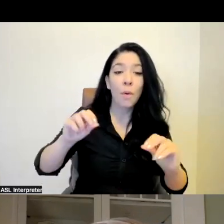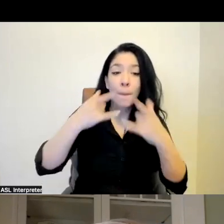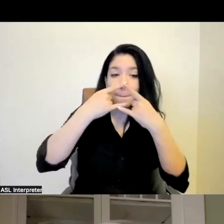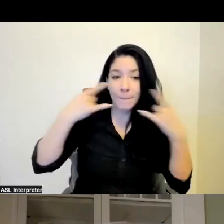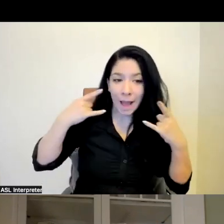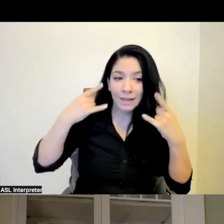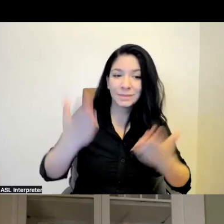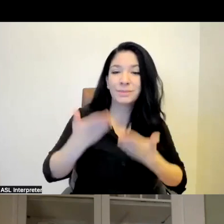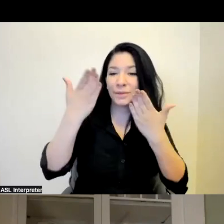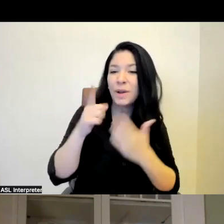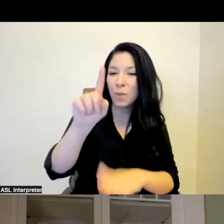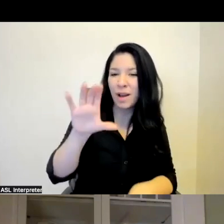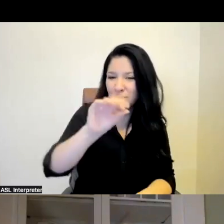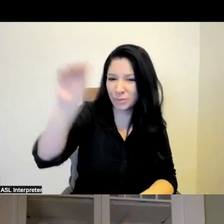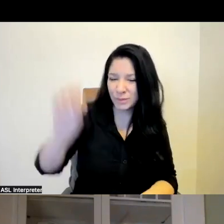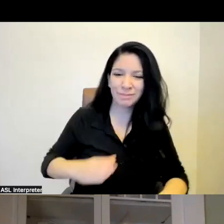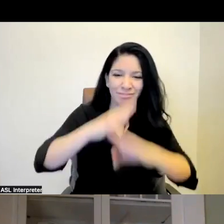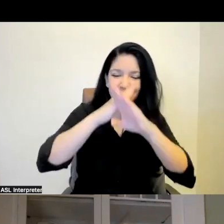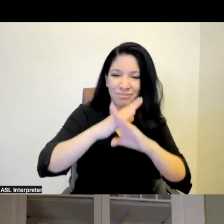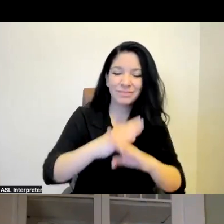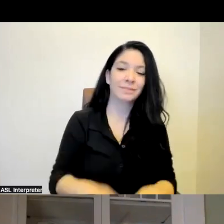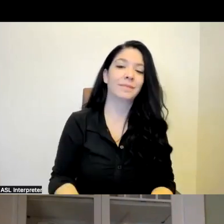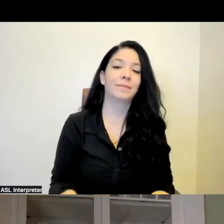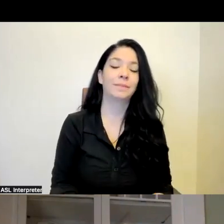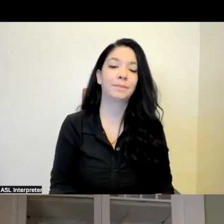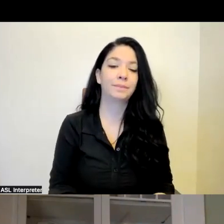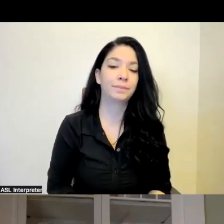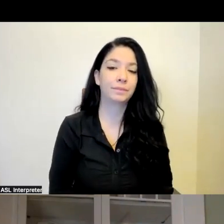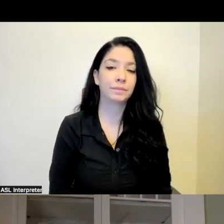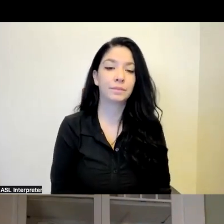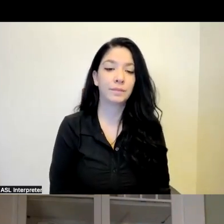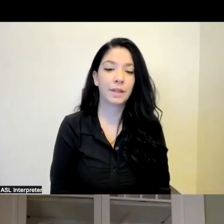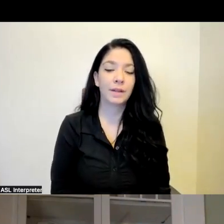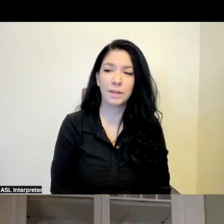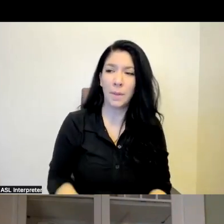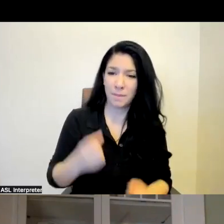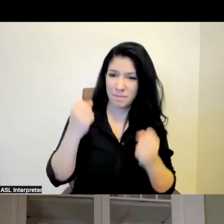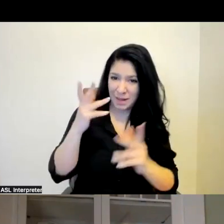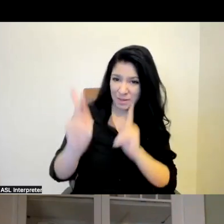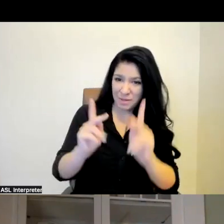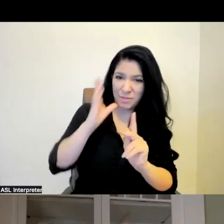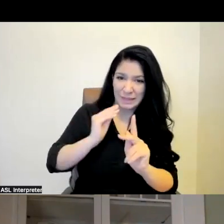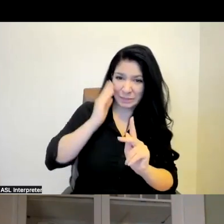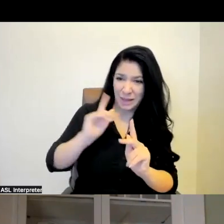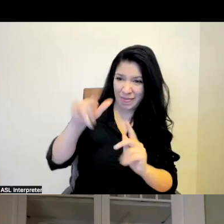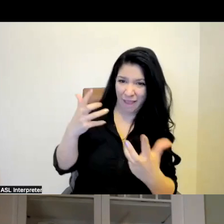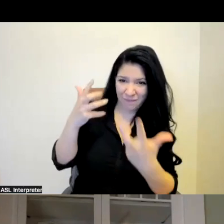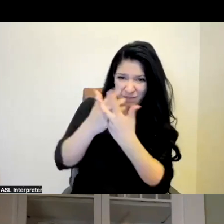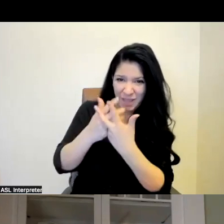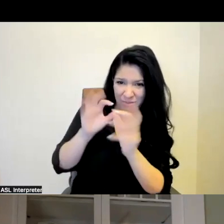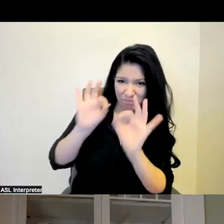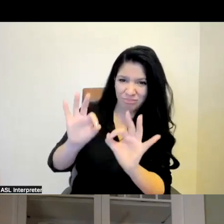people who have been fit tested, as well as, those that haven't. You know, obviously if